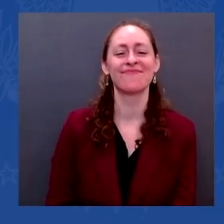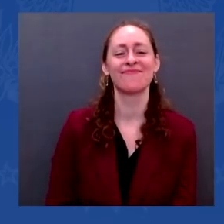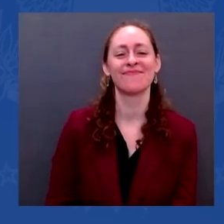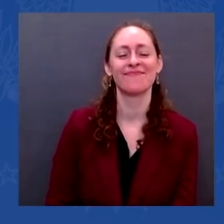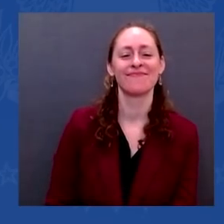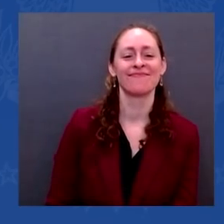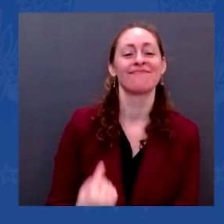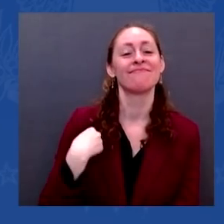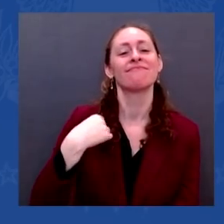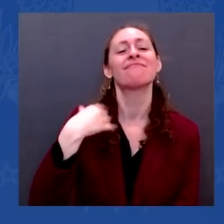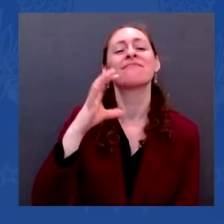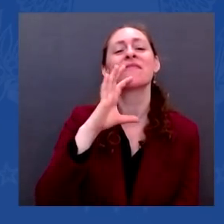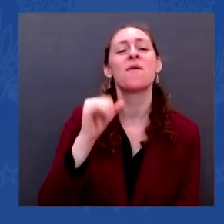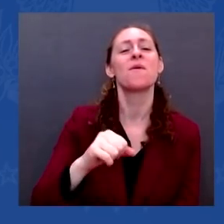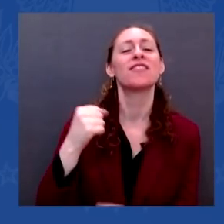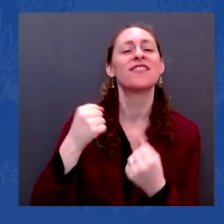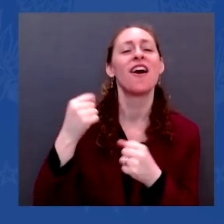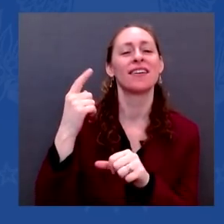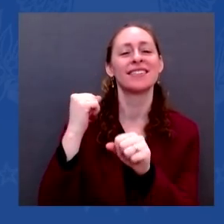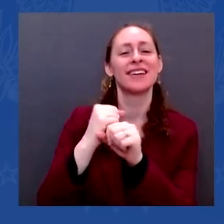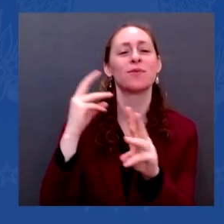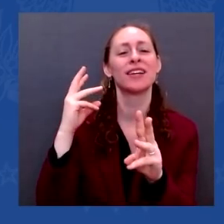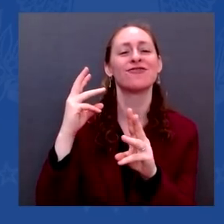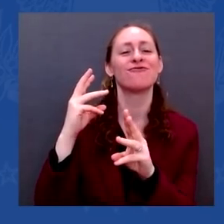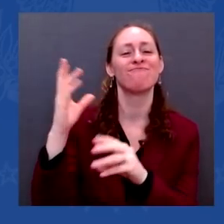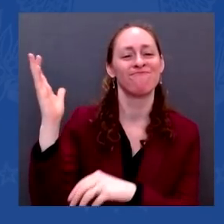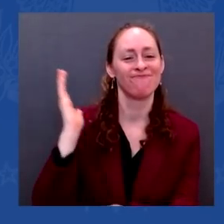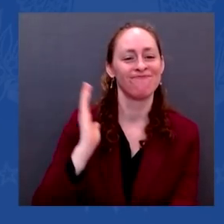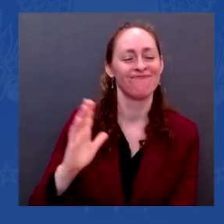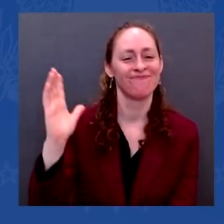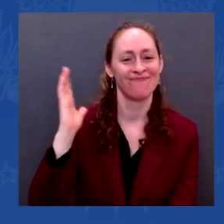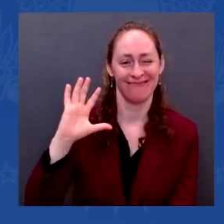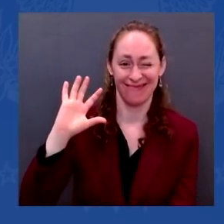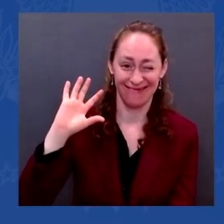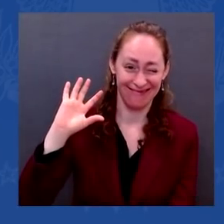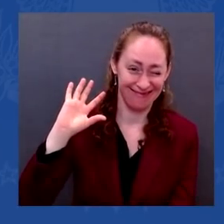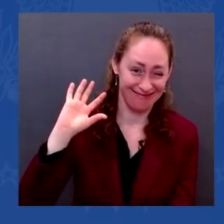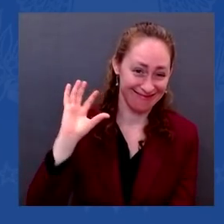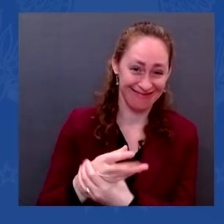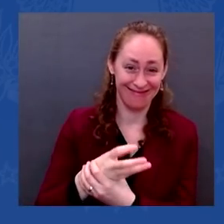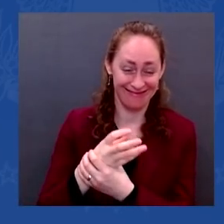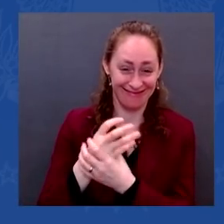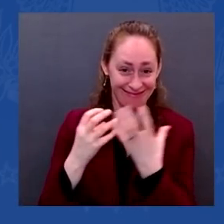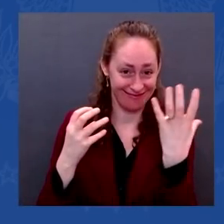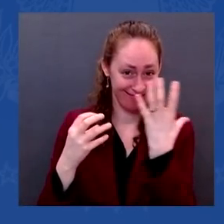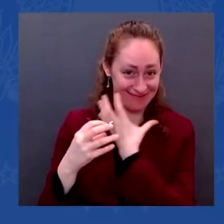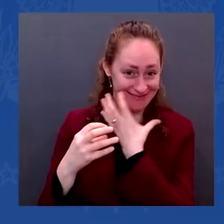I mean, one smelly diaper or one bad stomach can make life really miserable in the back of an old station wagon.